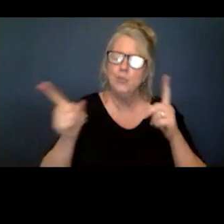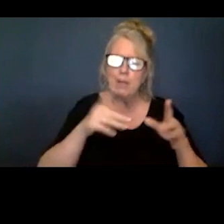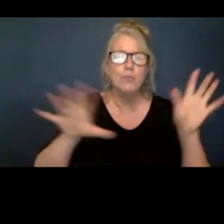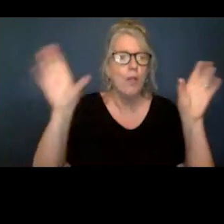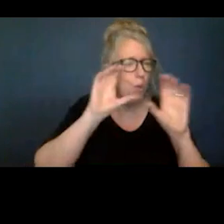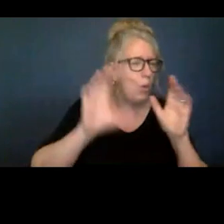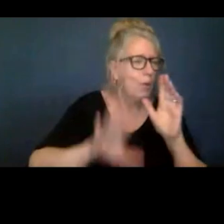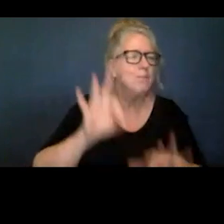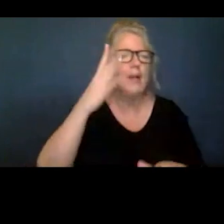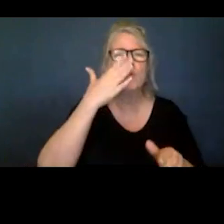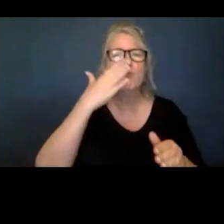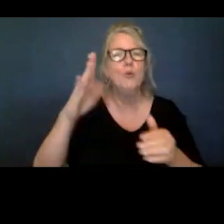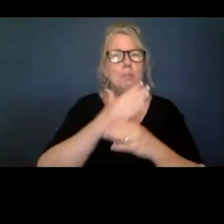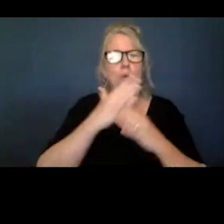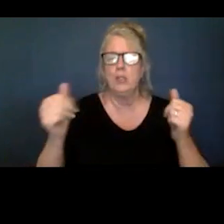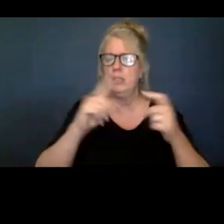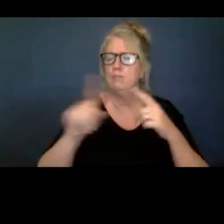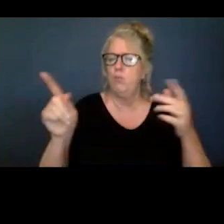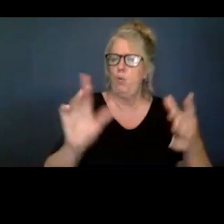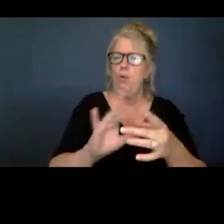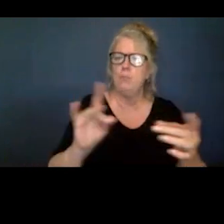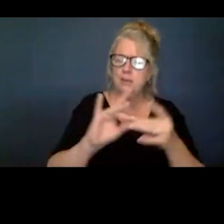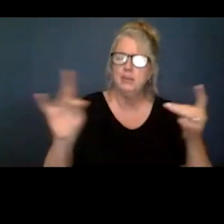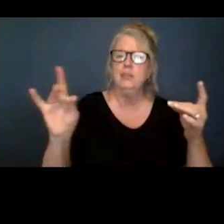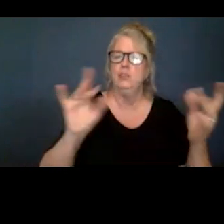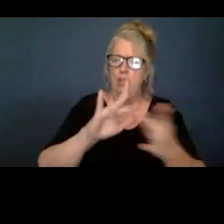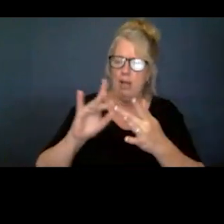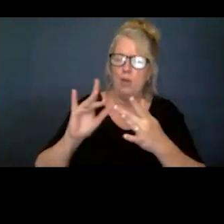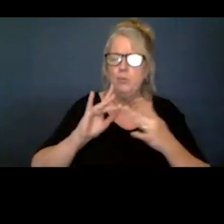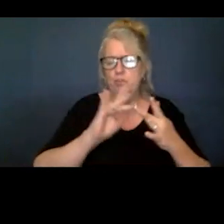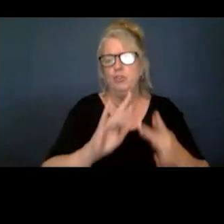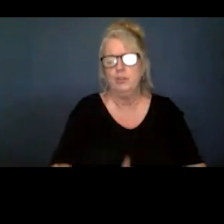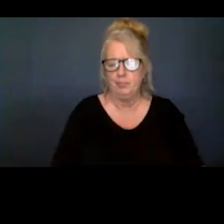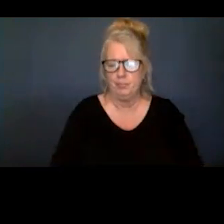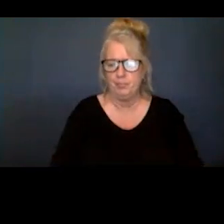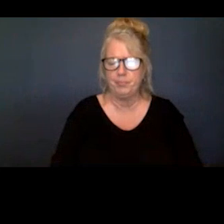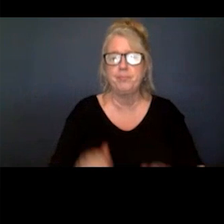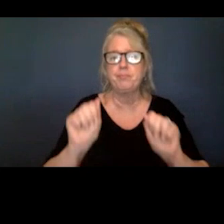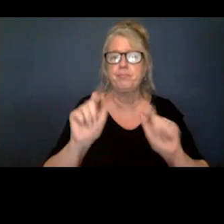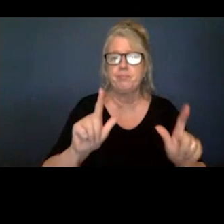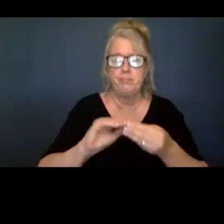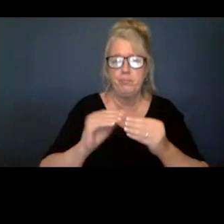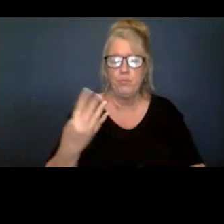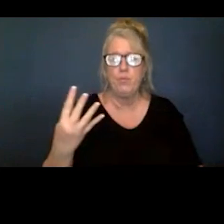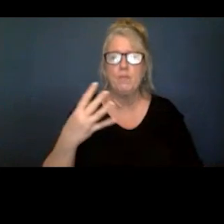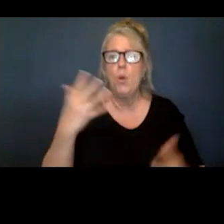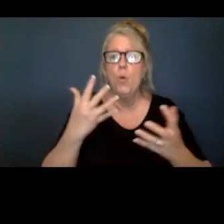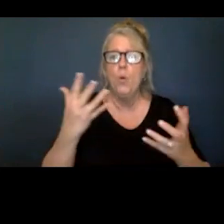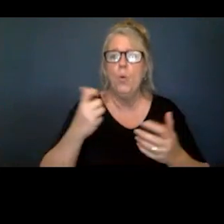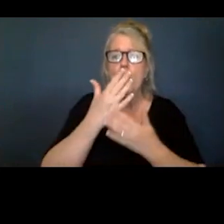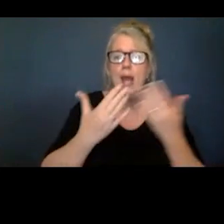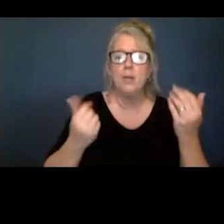through effective outreach and messaging. Slide 4, what elements are part of a successful